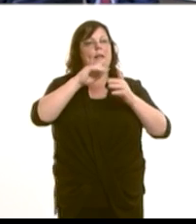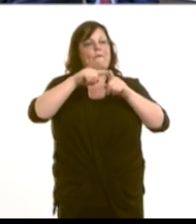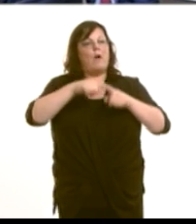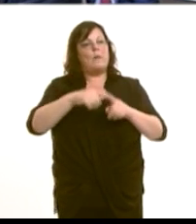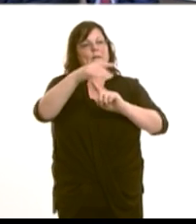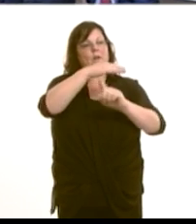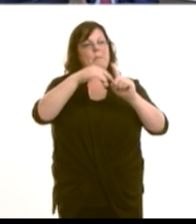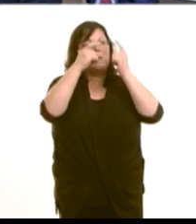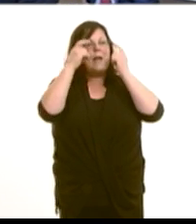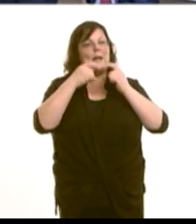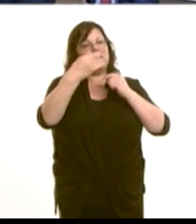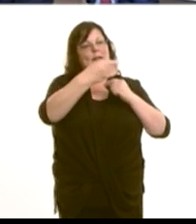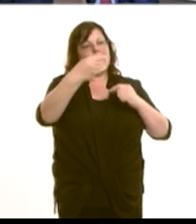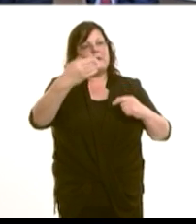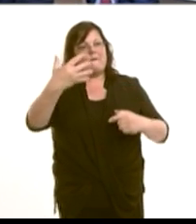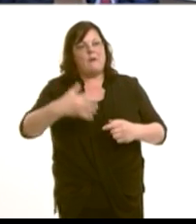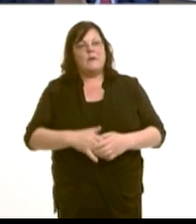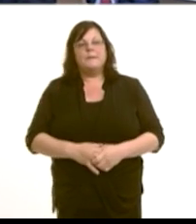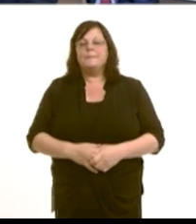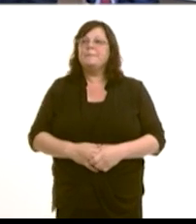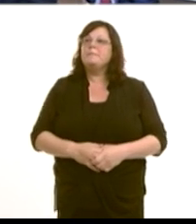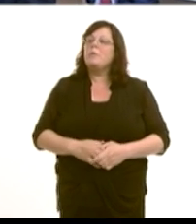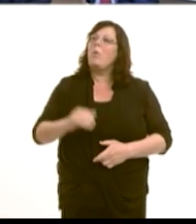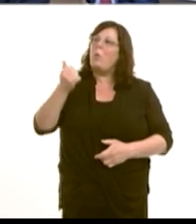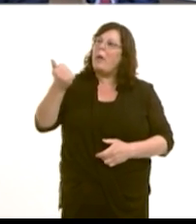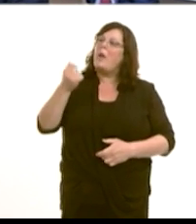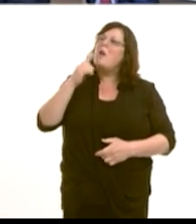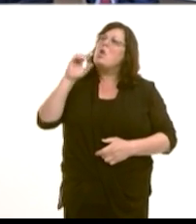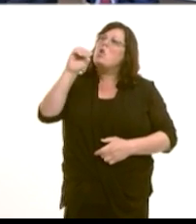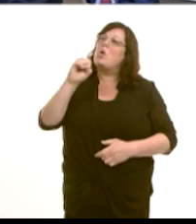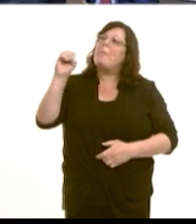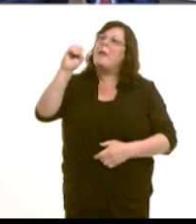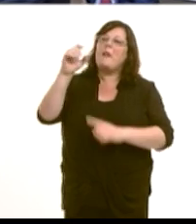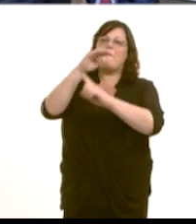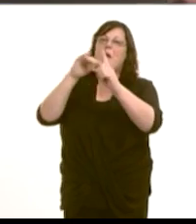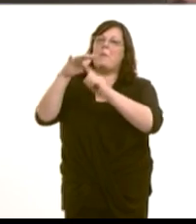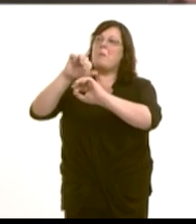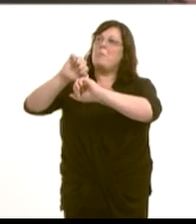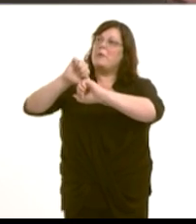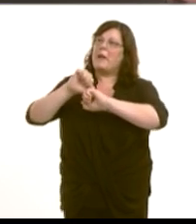Jayne Bryant: Thank you, First Minister. European environmental protections must not be sacrificed.